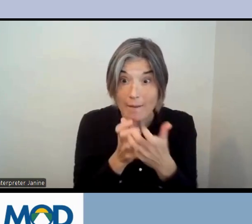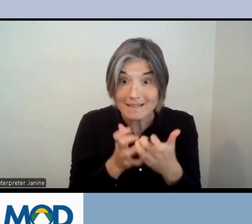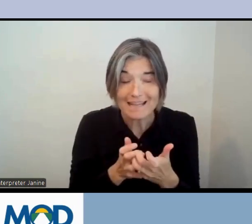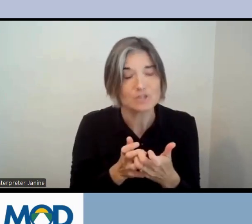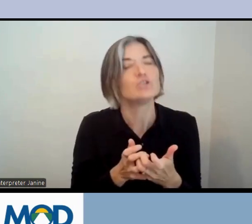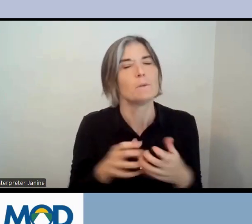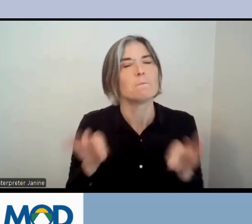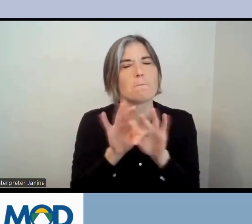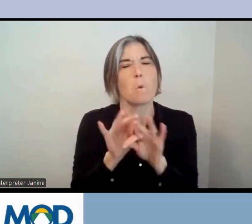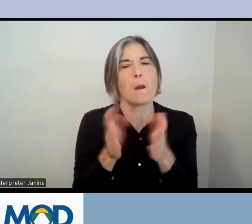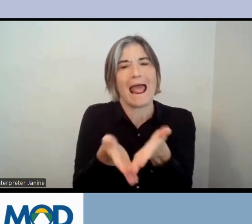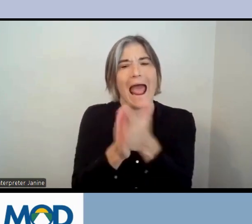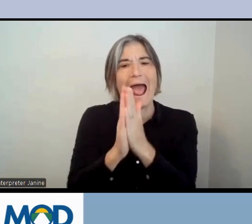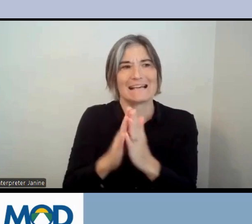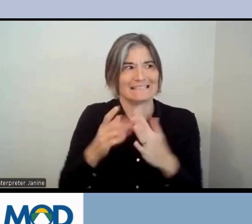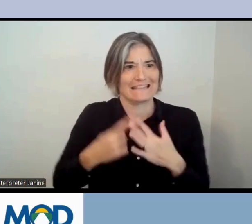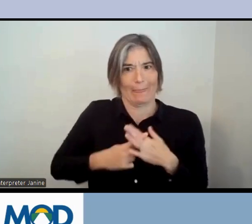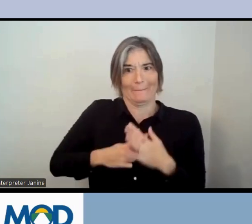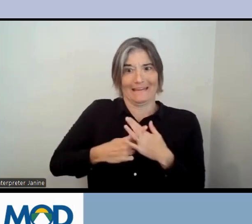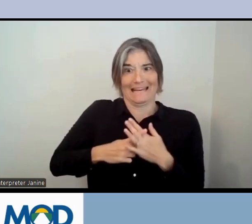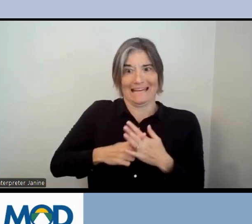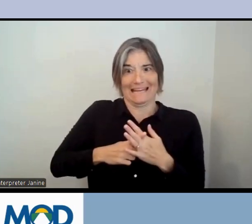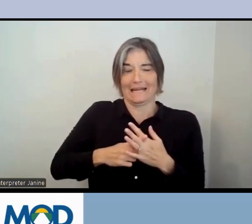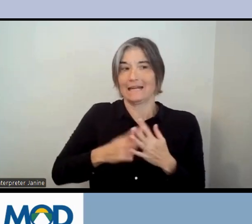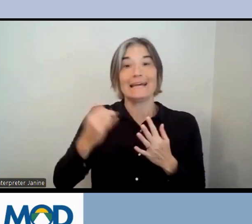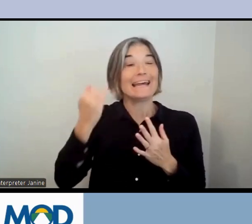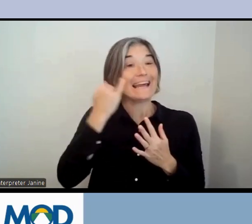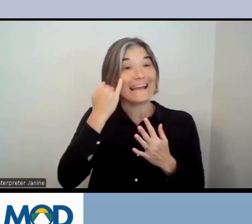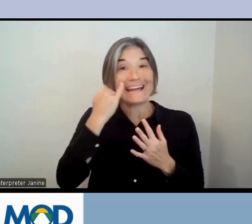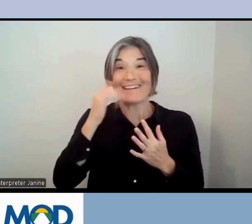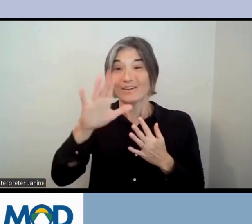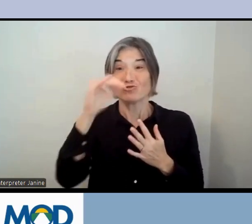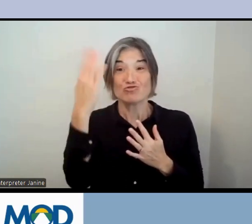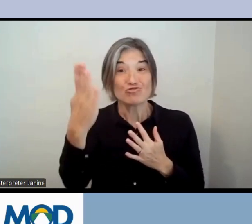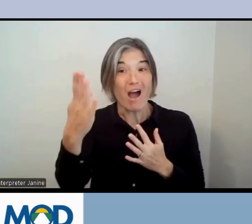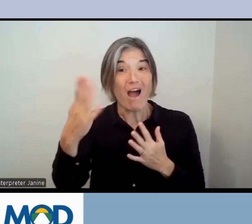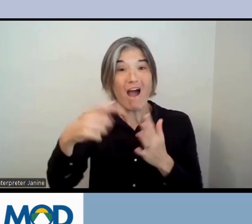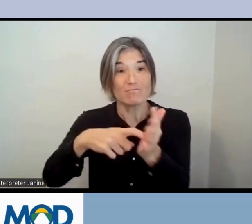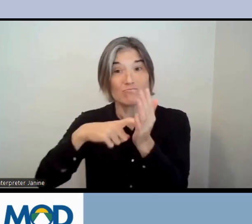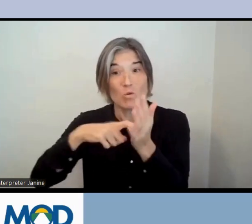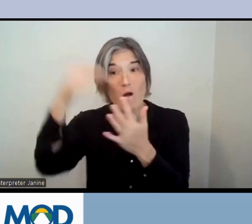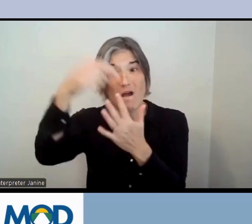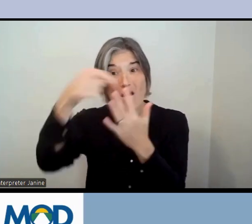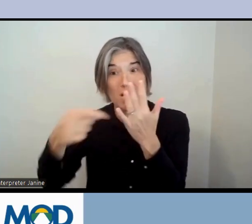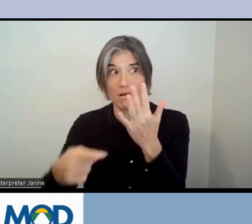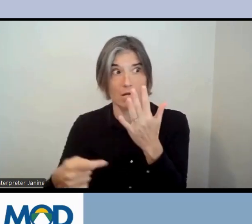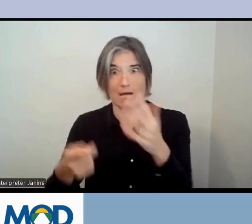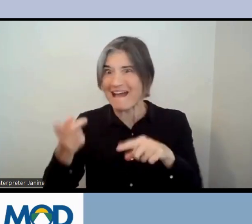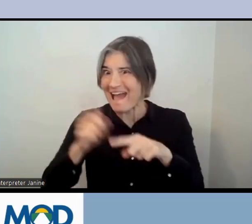and meet required quality and performance standards, your employer can discipline or terminate your employment.